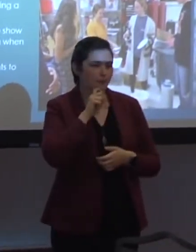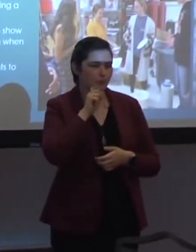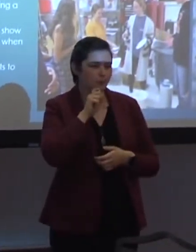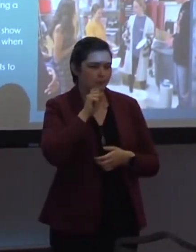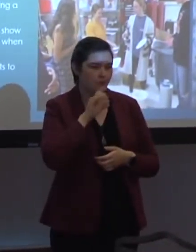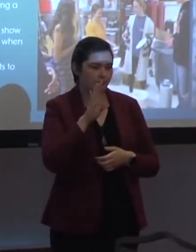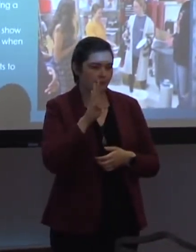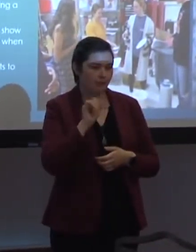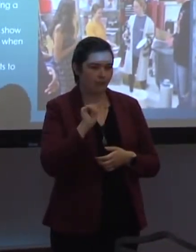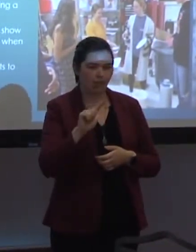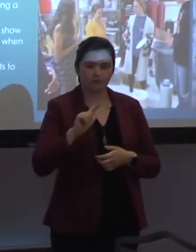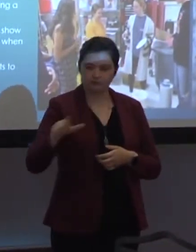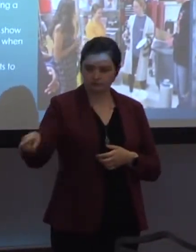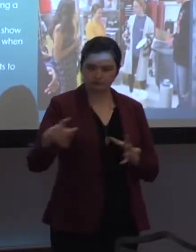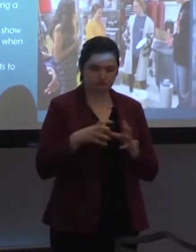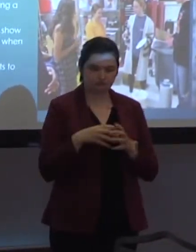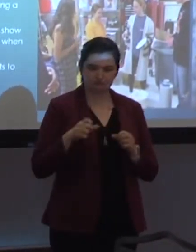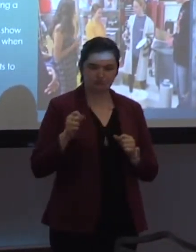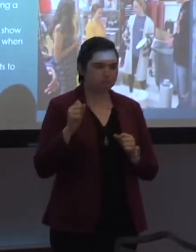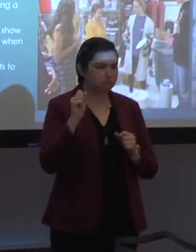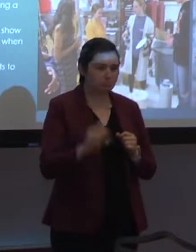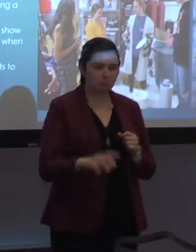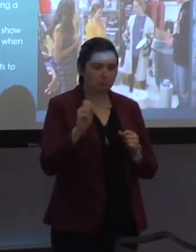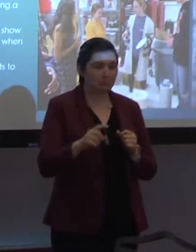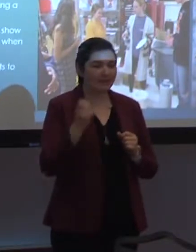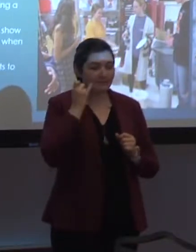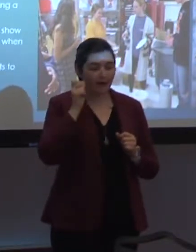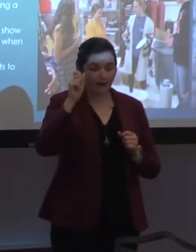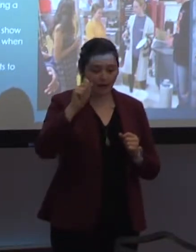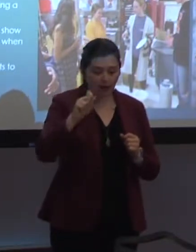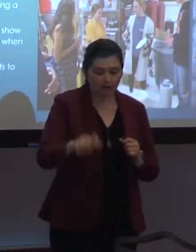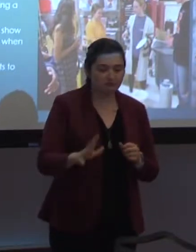Pretty bouncy, you know standard, but if I left this in here for a while,